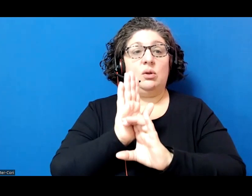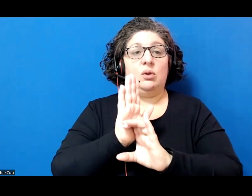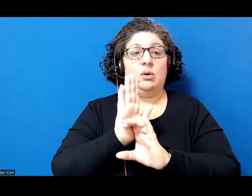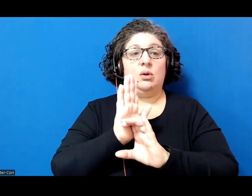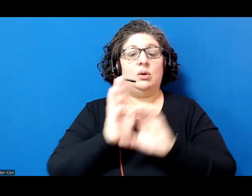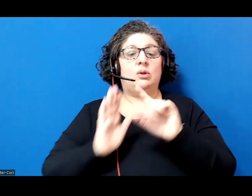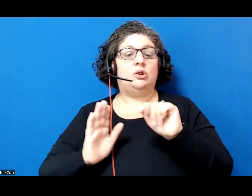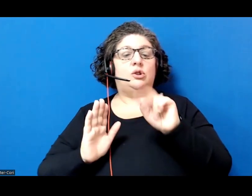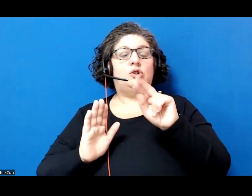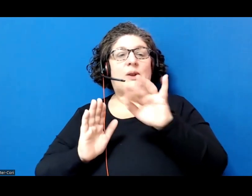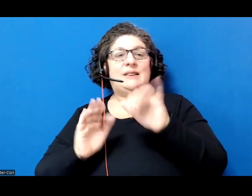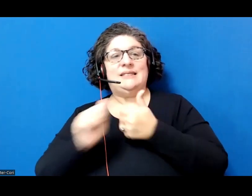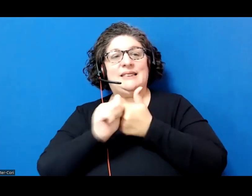was attached to somebody's car.